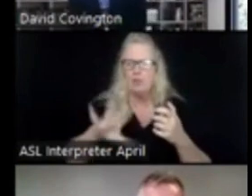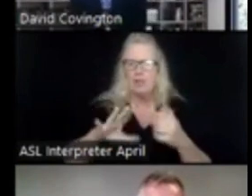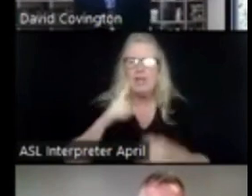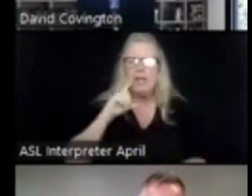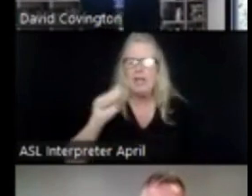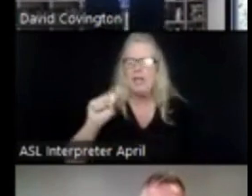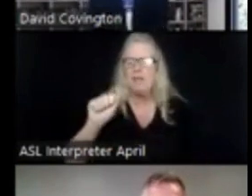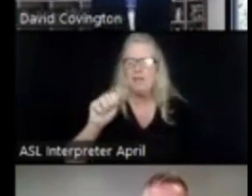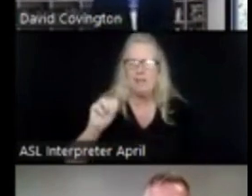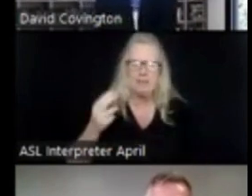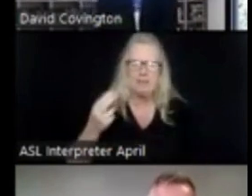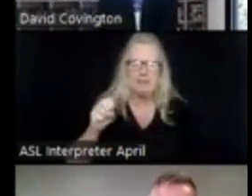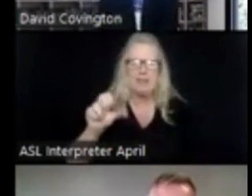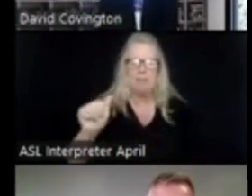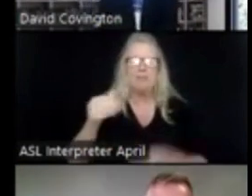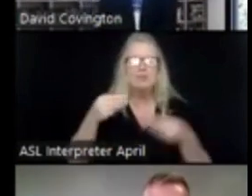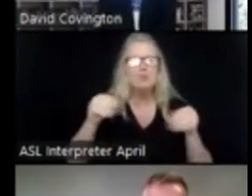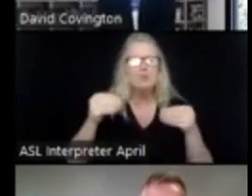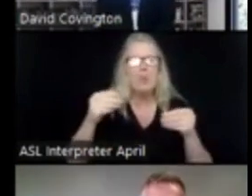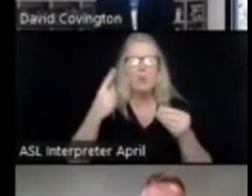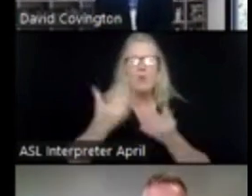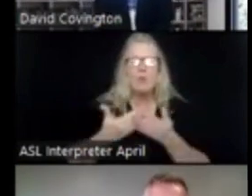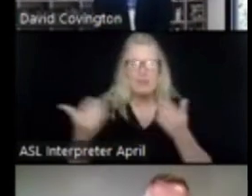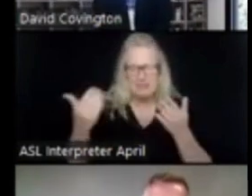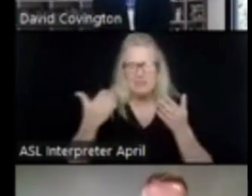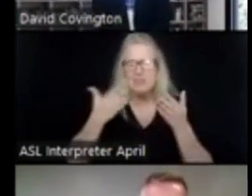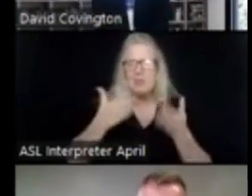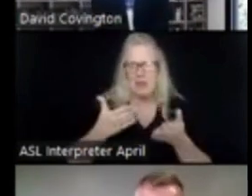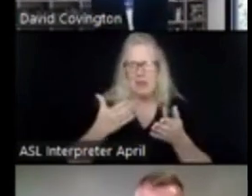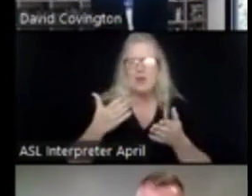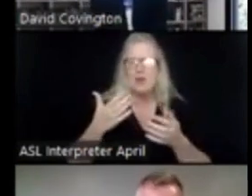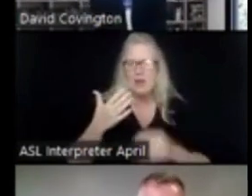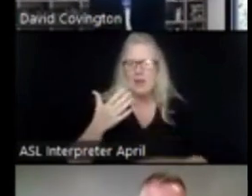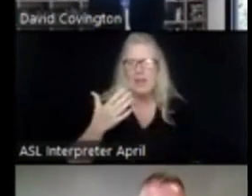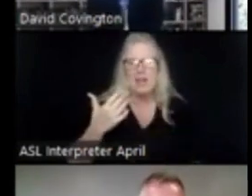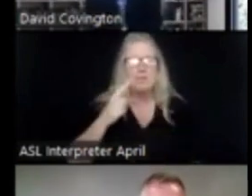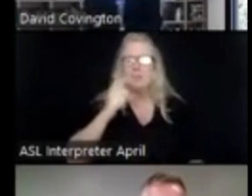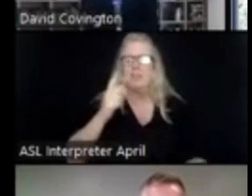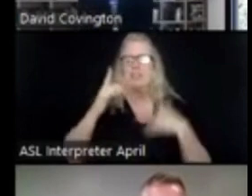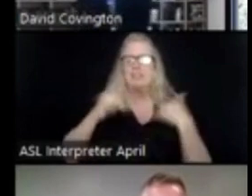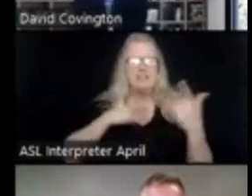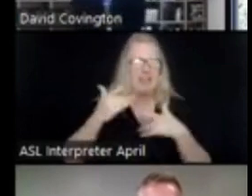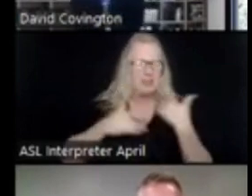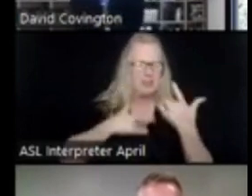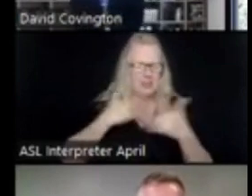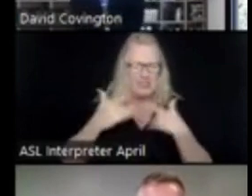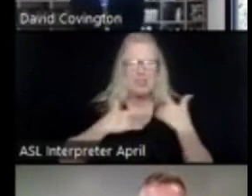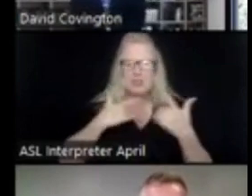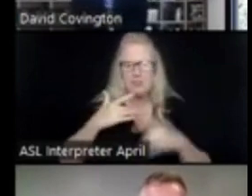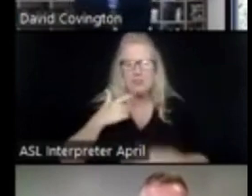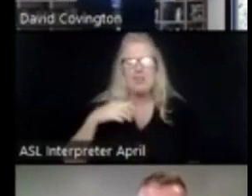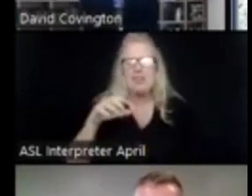ALSO REFERENCED, ONE OF THE THINGS THAT IS THERE, WHICH I AM EXCITED ABOUT IS THE 988 BUMPER STICKER.